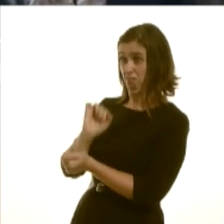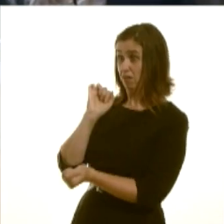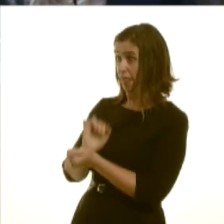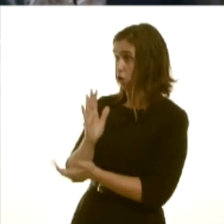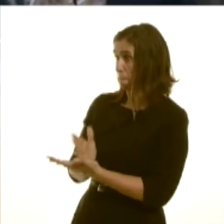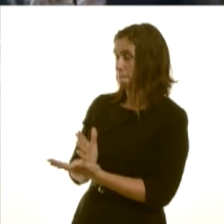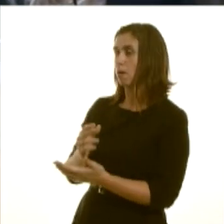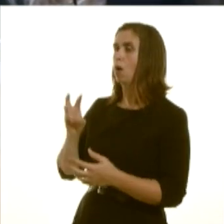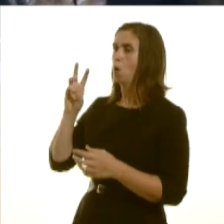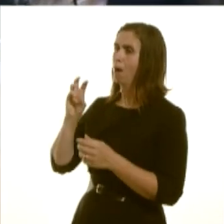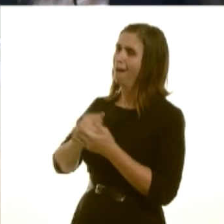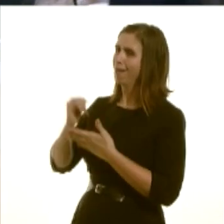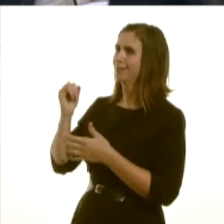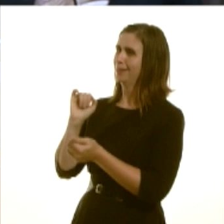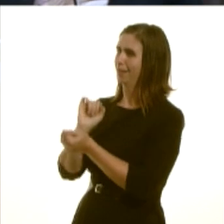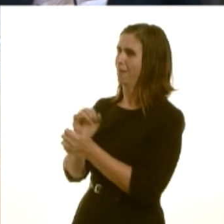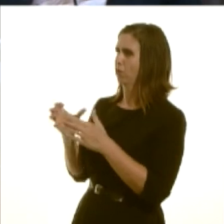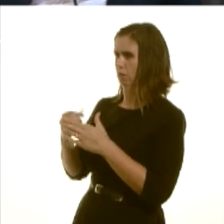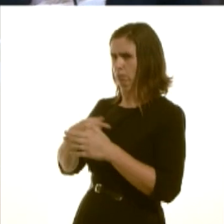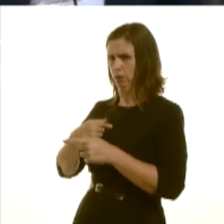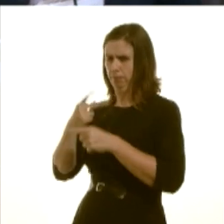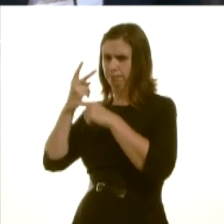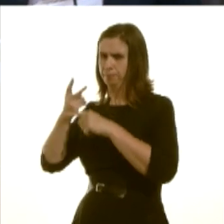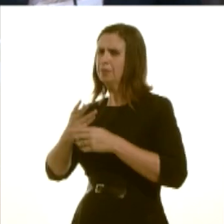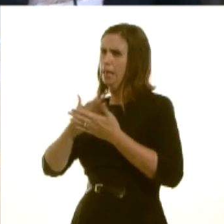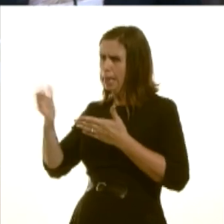group is providing strong oversight and clear direction for this work.